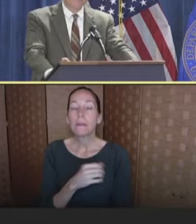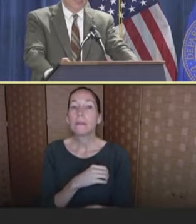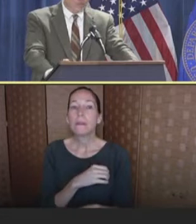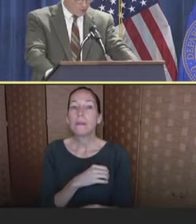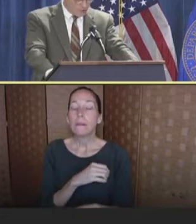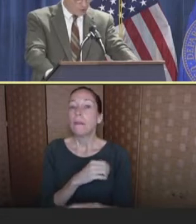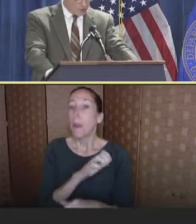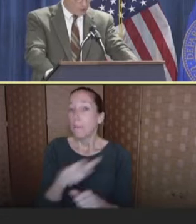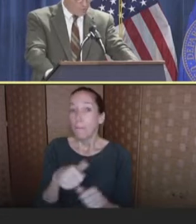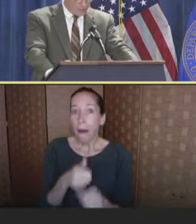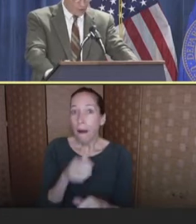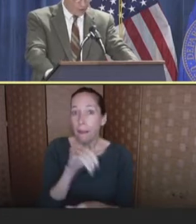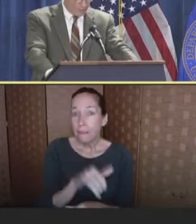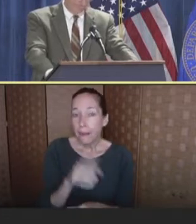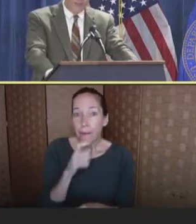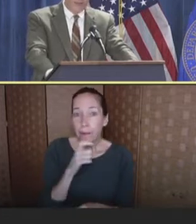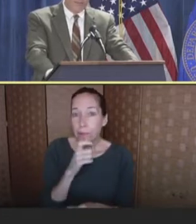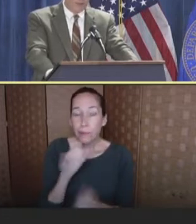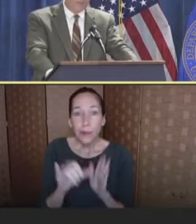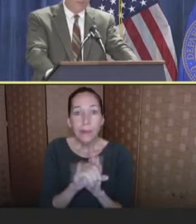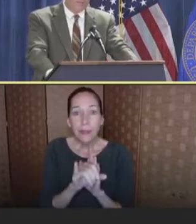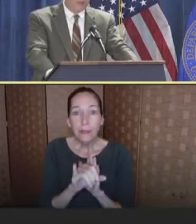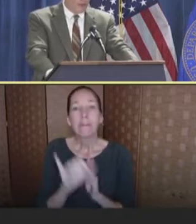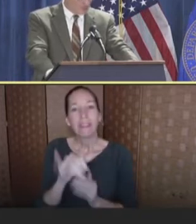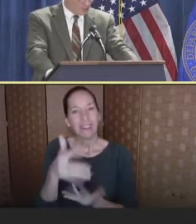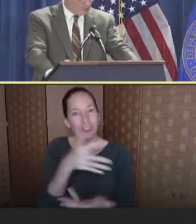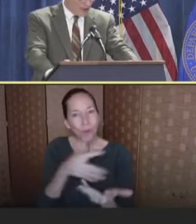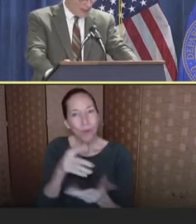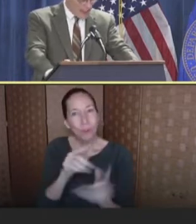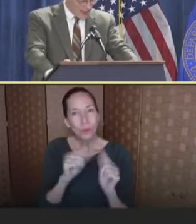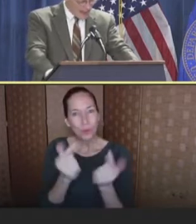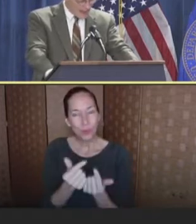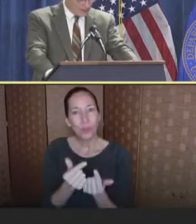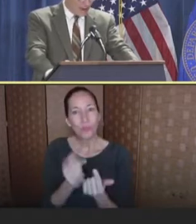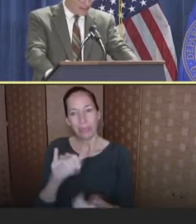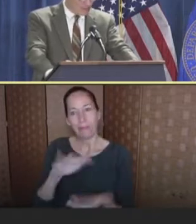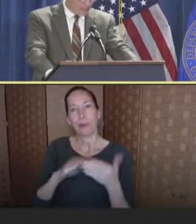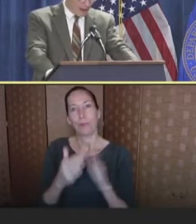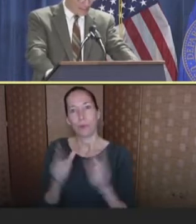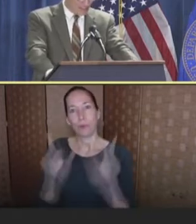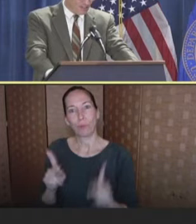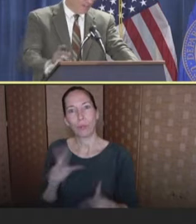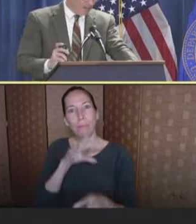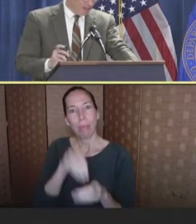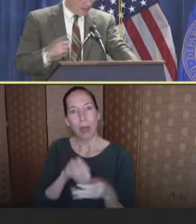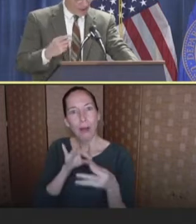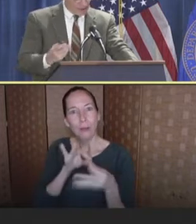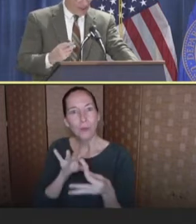of the social group or community that a person belongs to, and by its practices about gathering